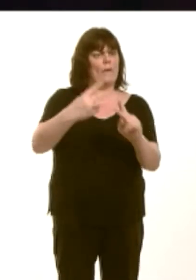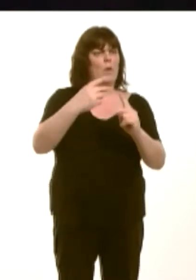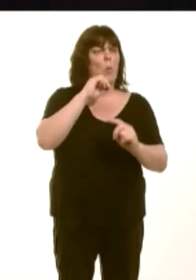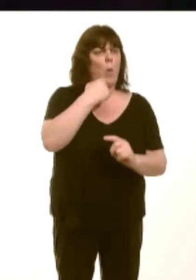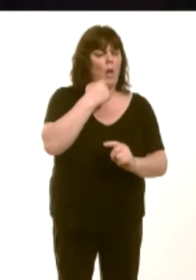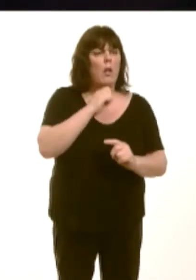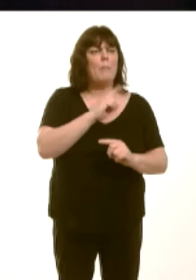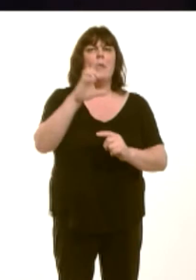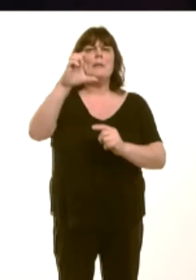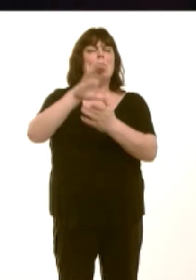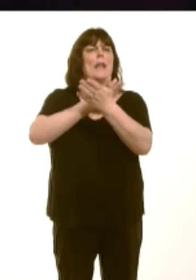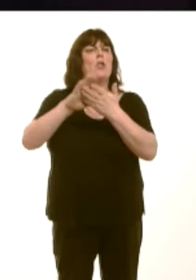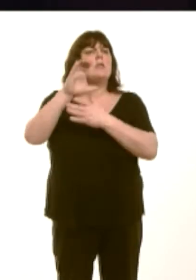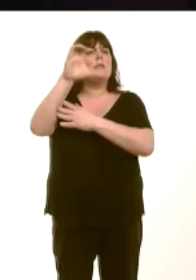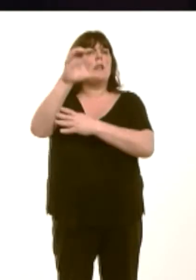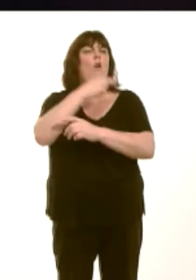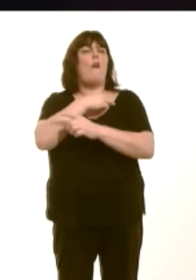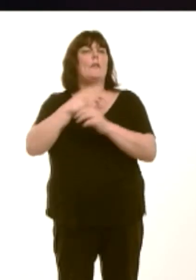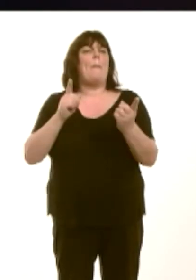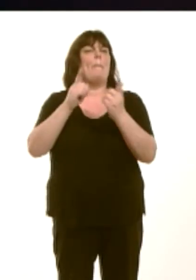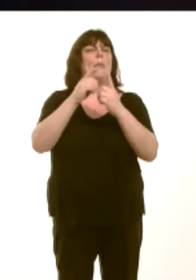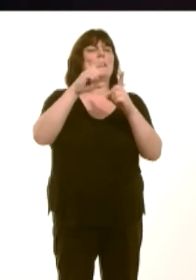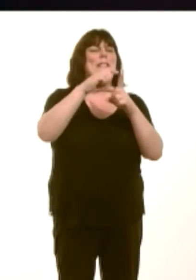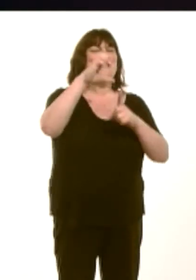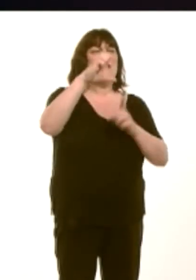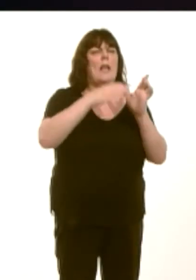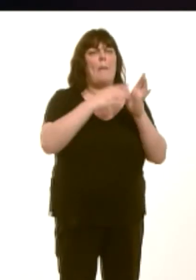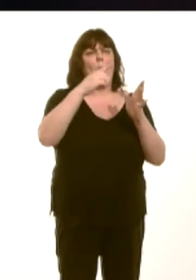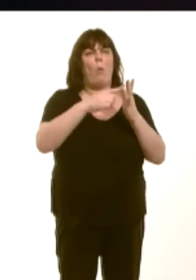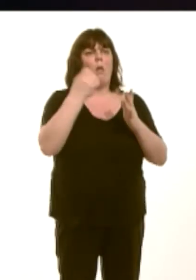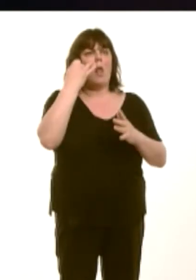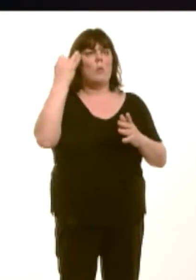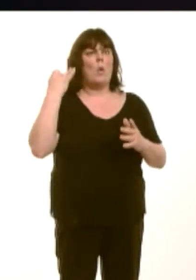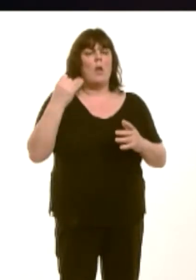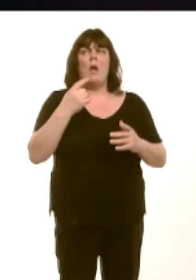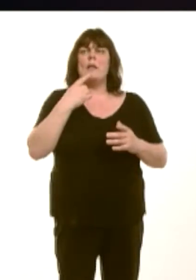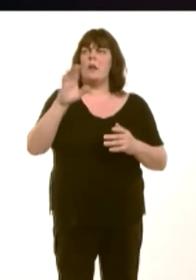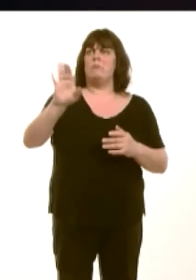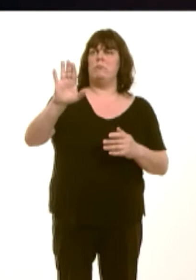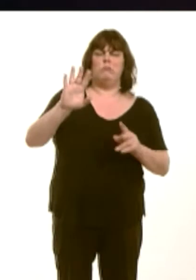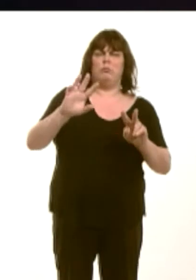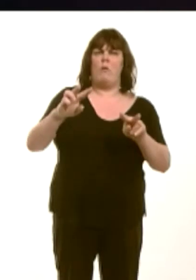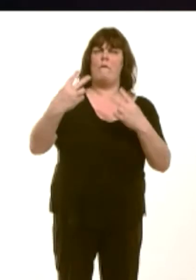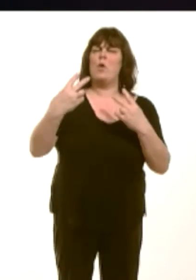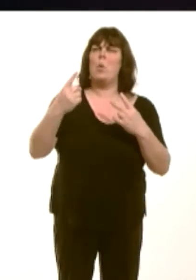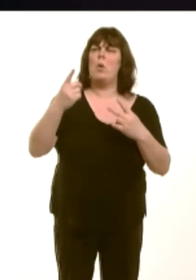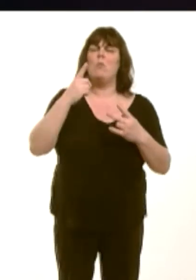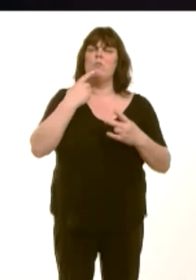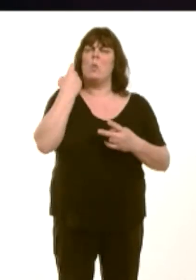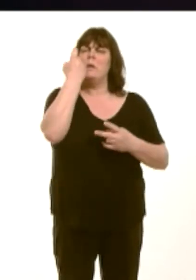However, the CHCís members and officers met with the deputy chief medical officer last week and were advised that it was not a review; they were not considering statistical or clinical